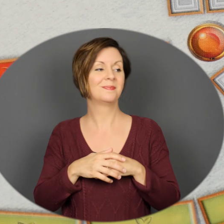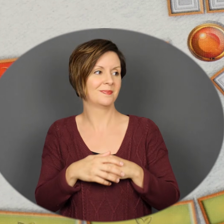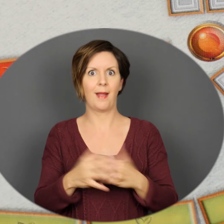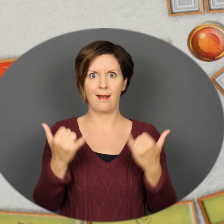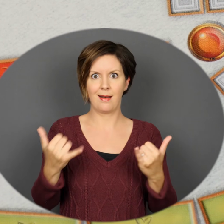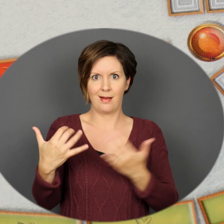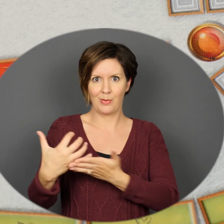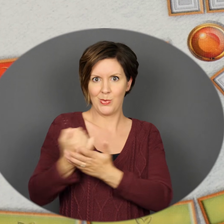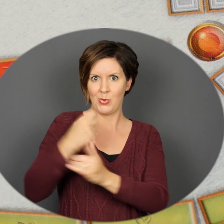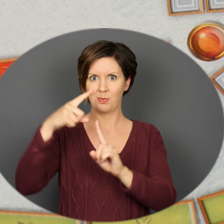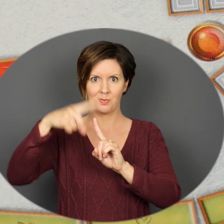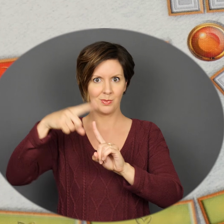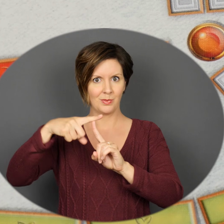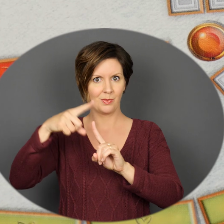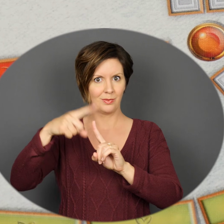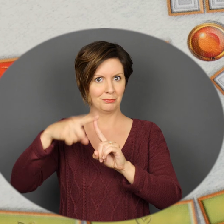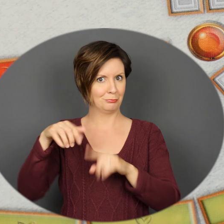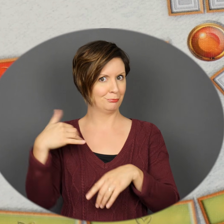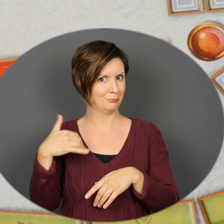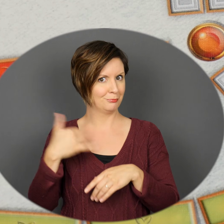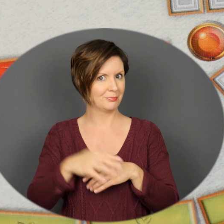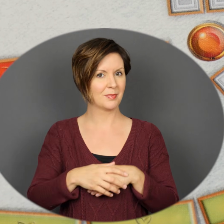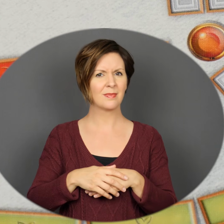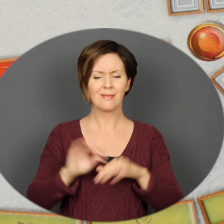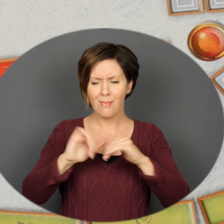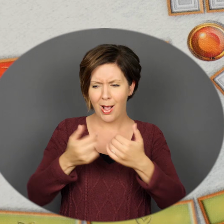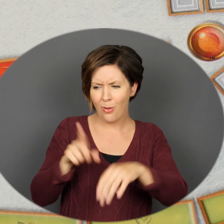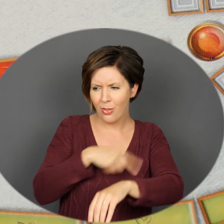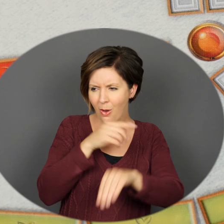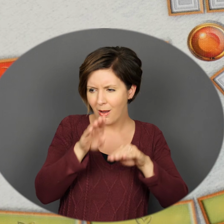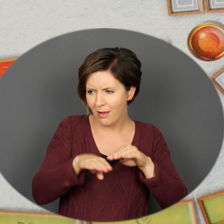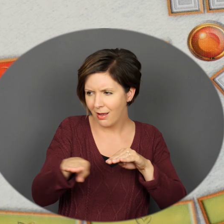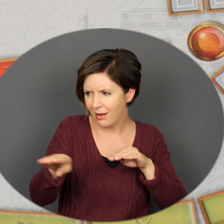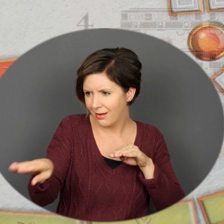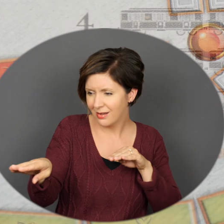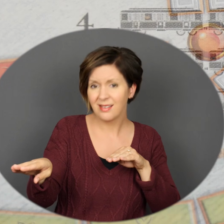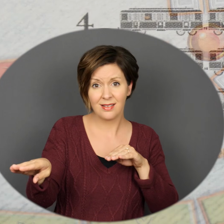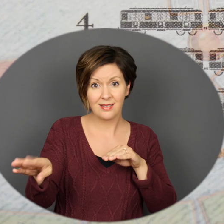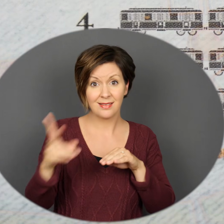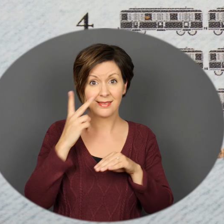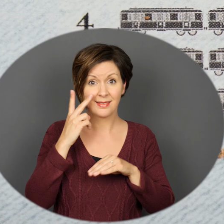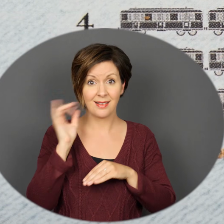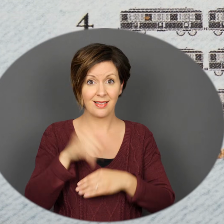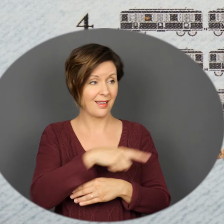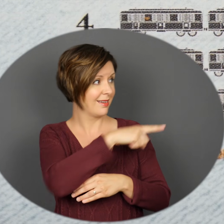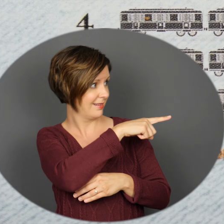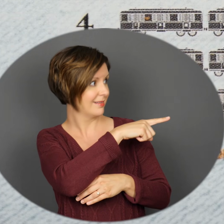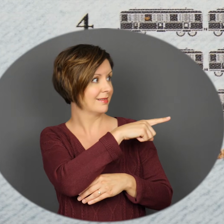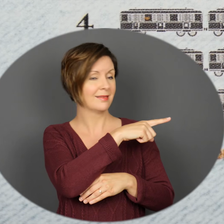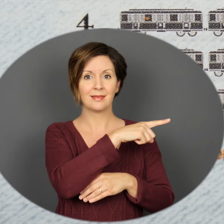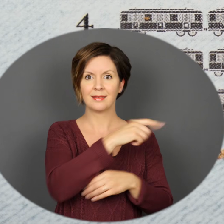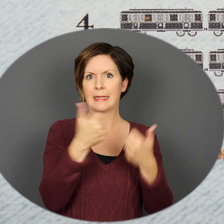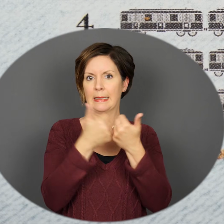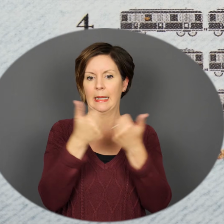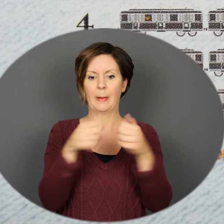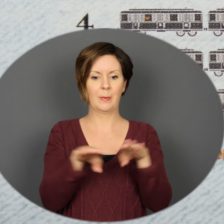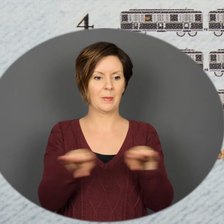their train pieces now gains points based on how long the route was. This is shown on the table found at the bottom of the board